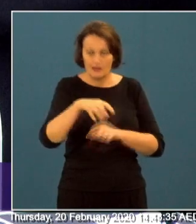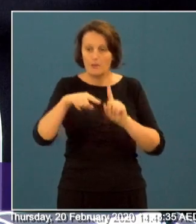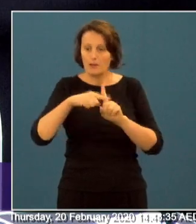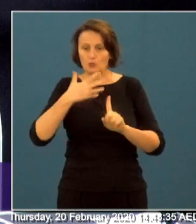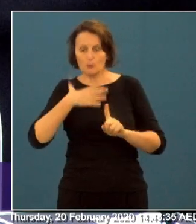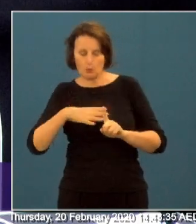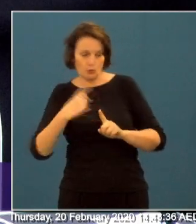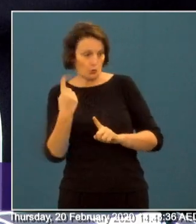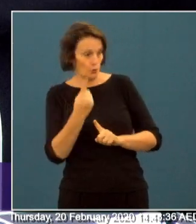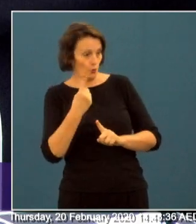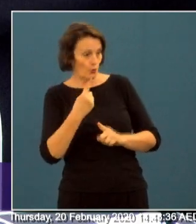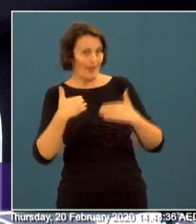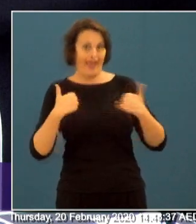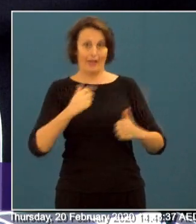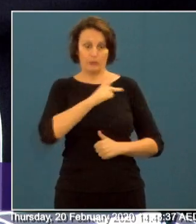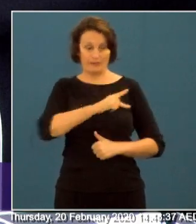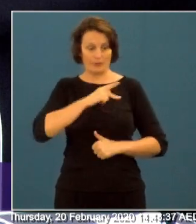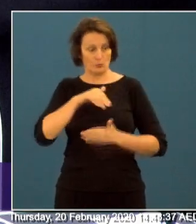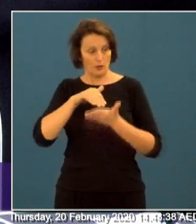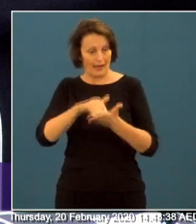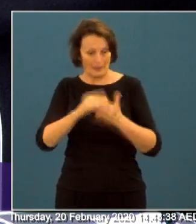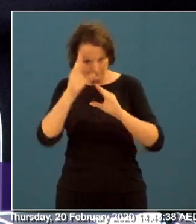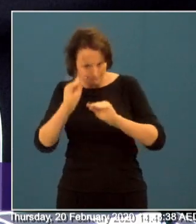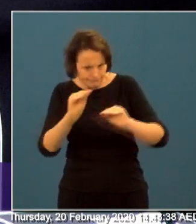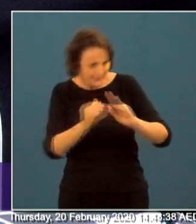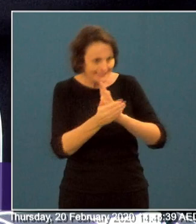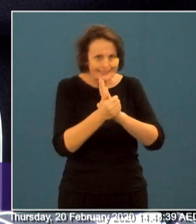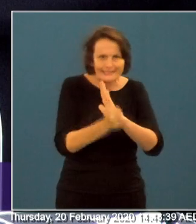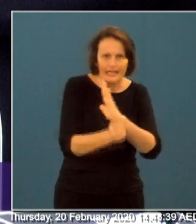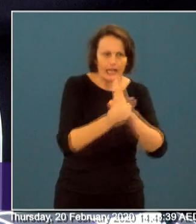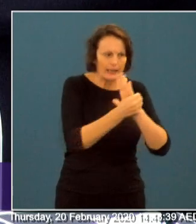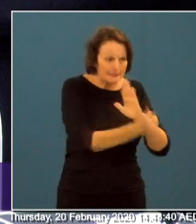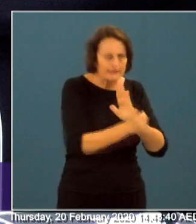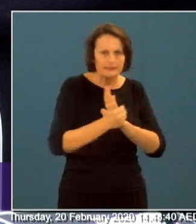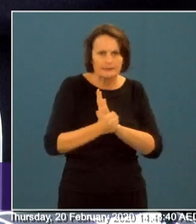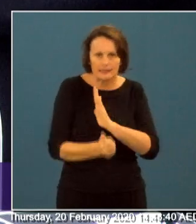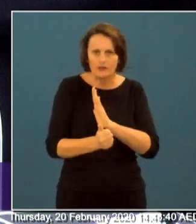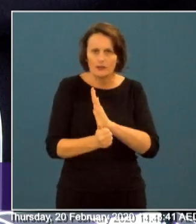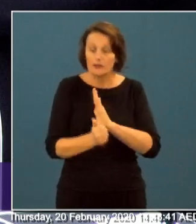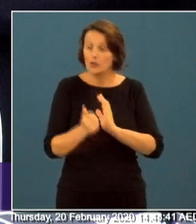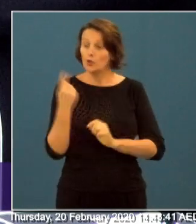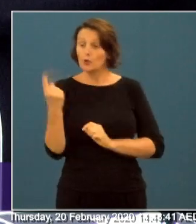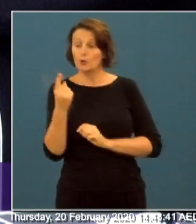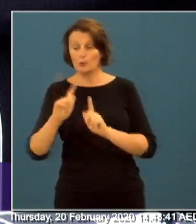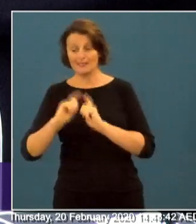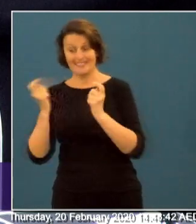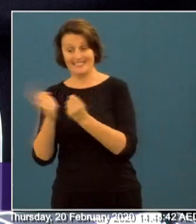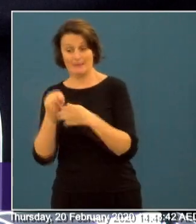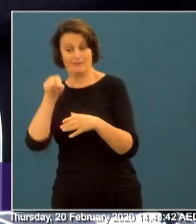through supportive work from the health staff, particularly the nurse on our team, who, we expect,